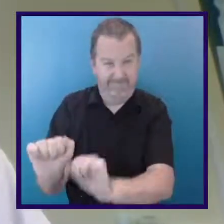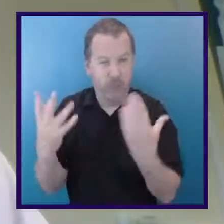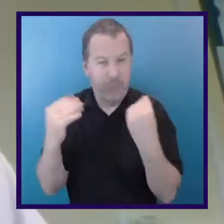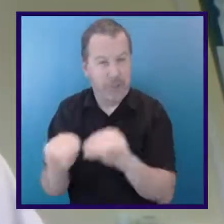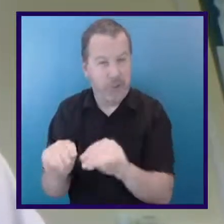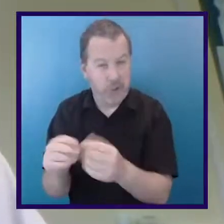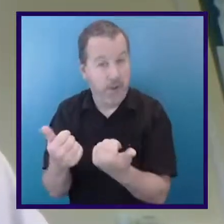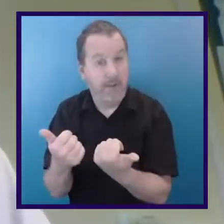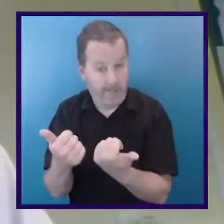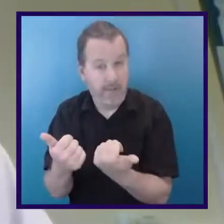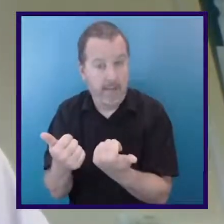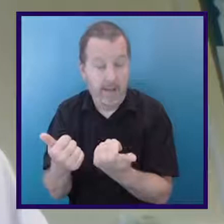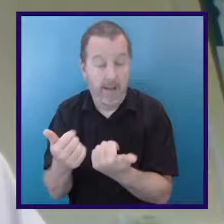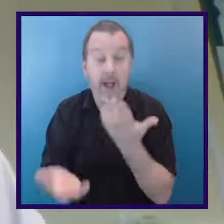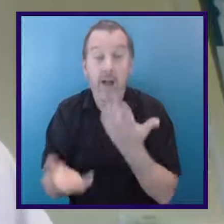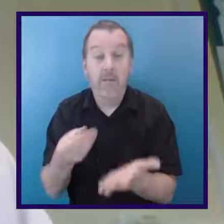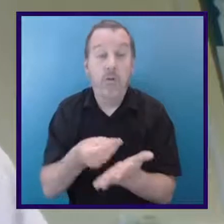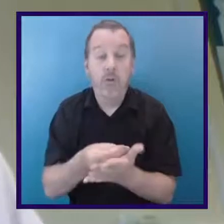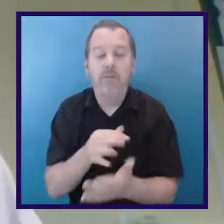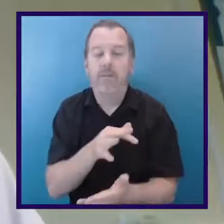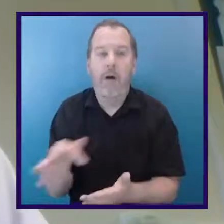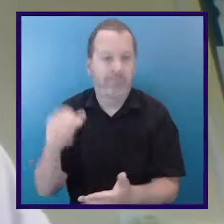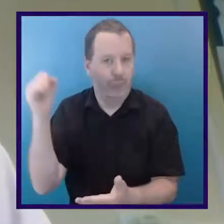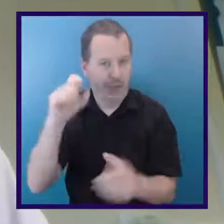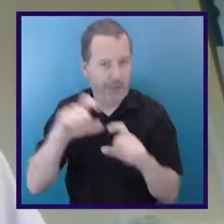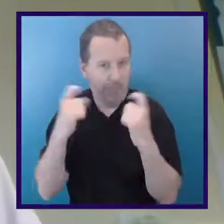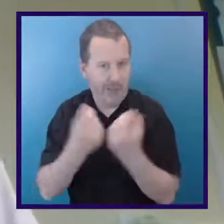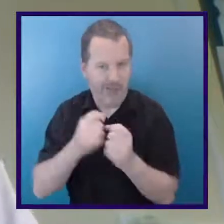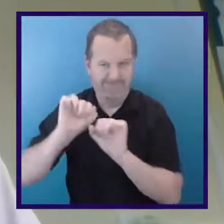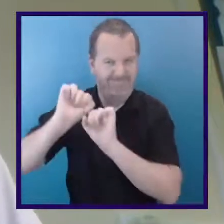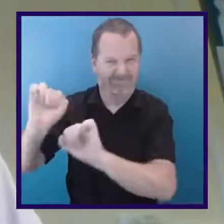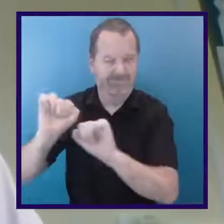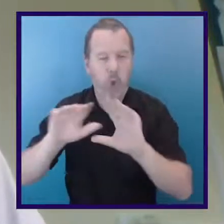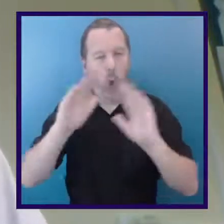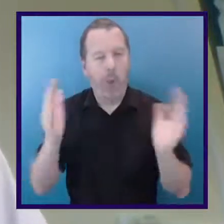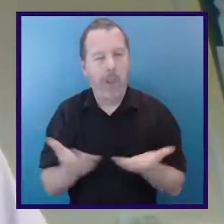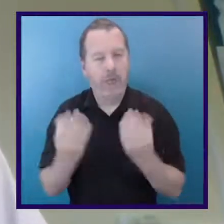And again that was funded through the British Council’s Global Education programme.